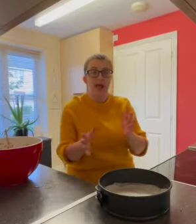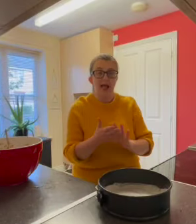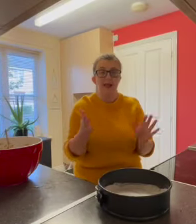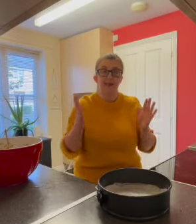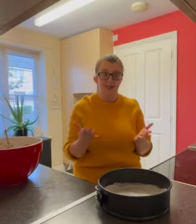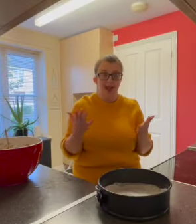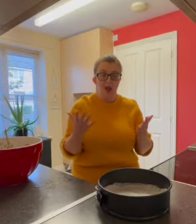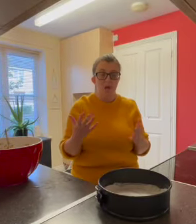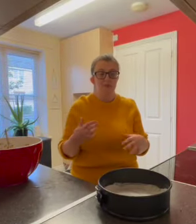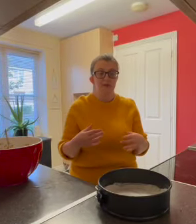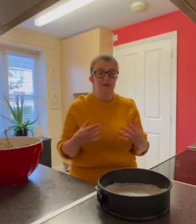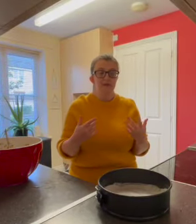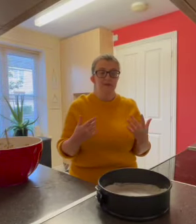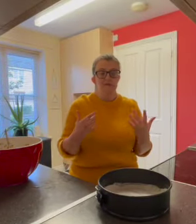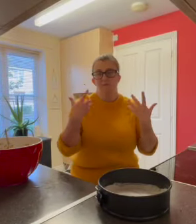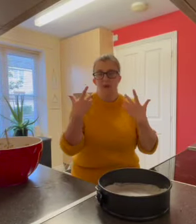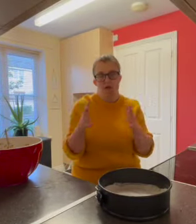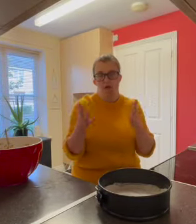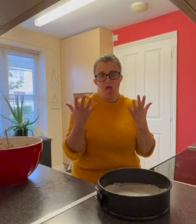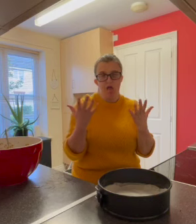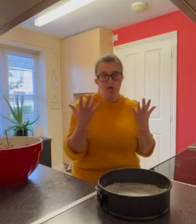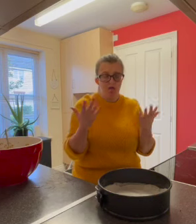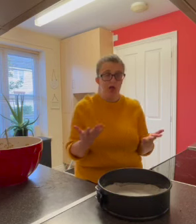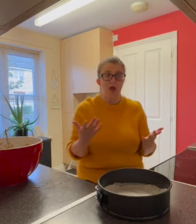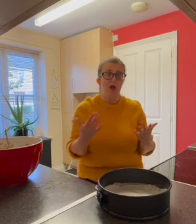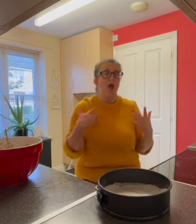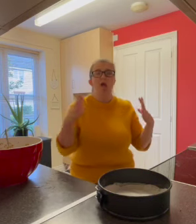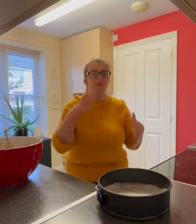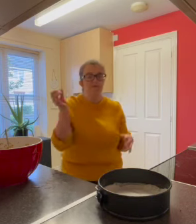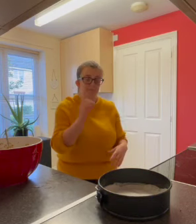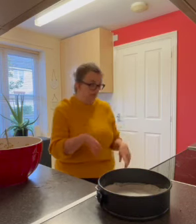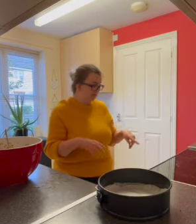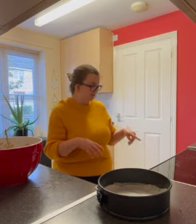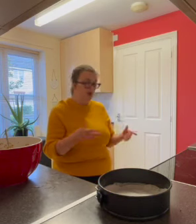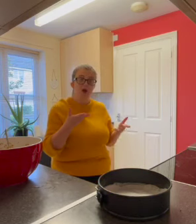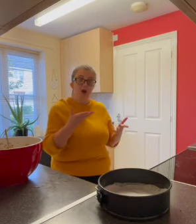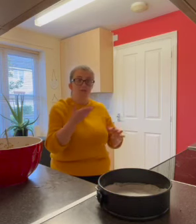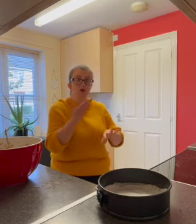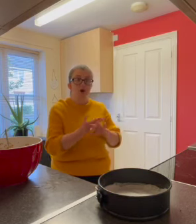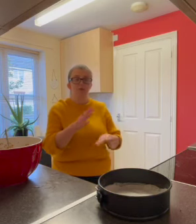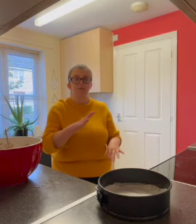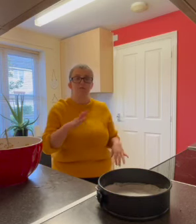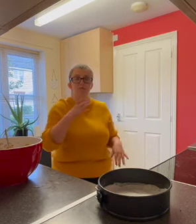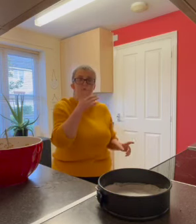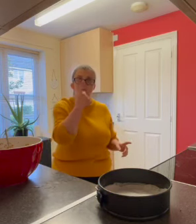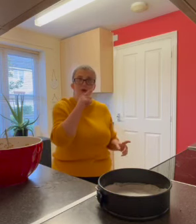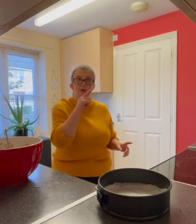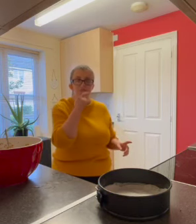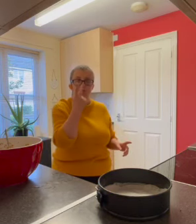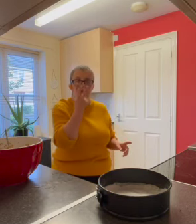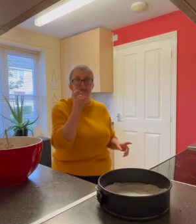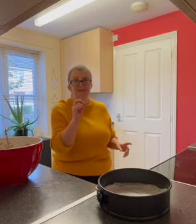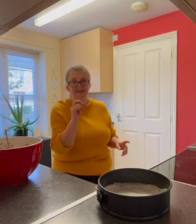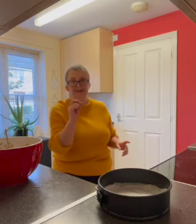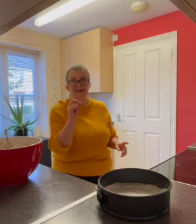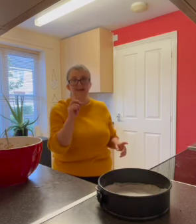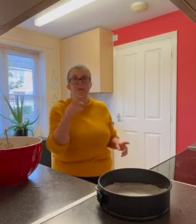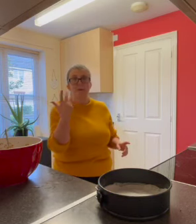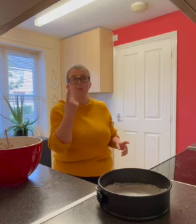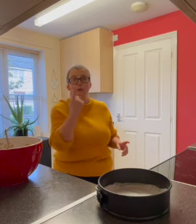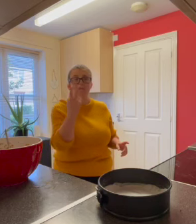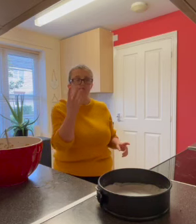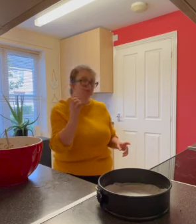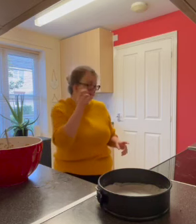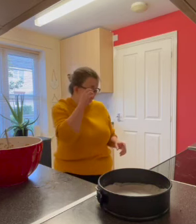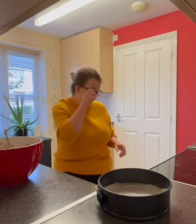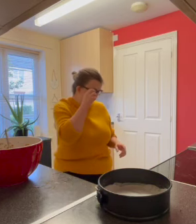Okay, now erm, I have already put the oven on, so it is 120c or 130c